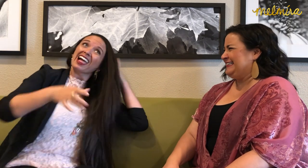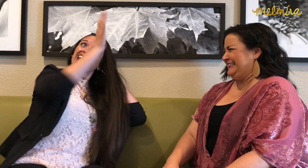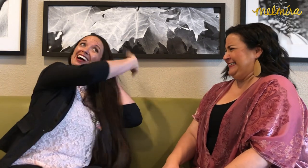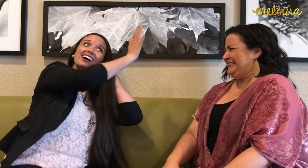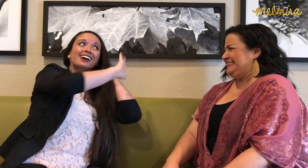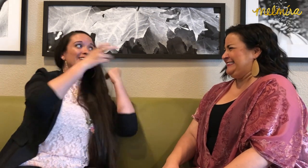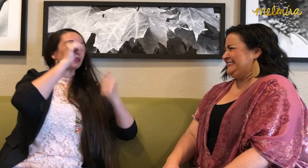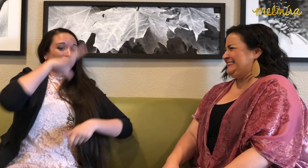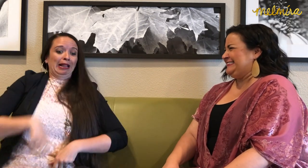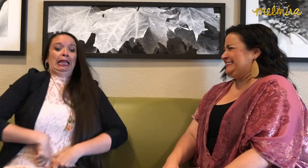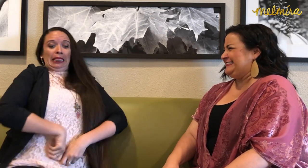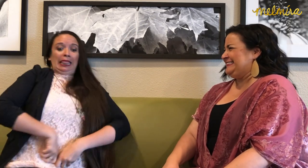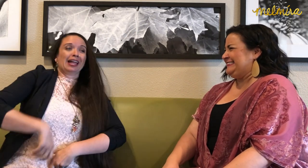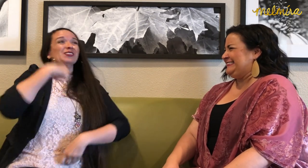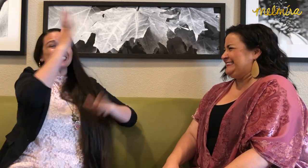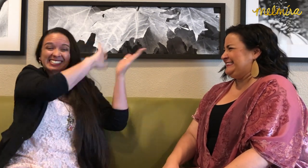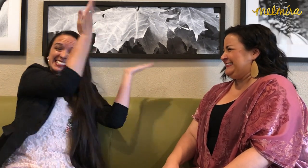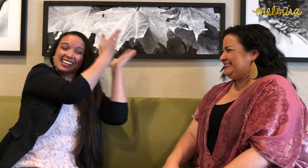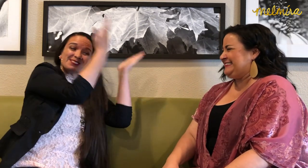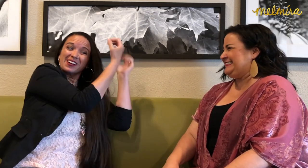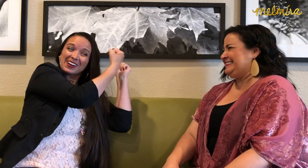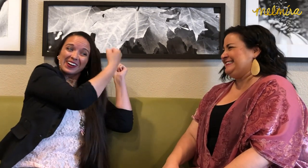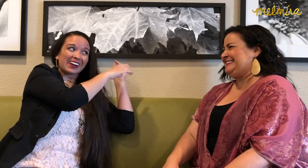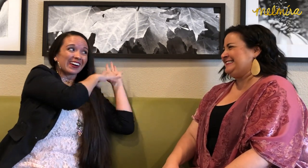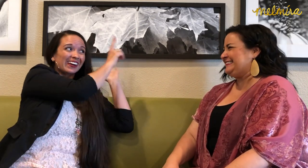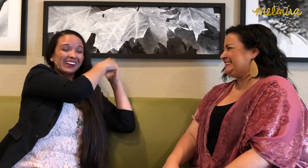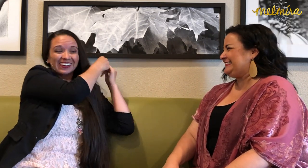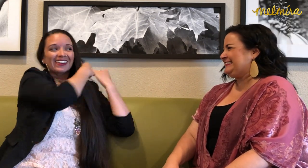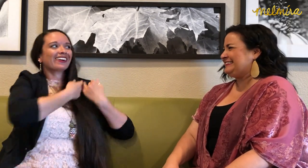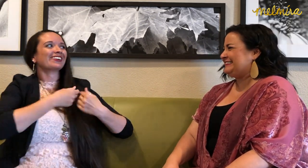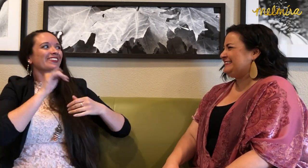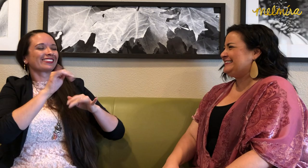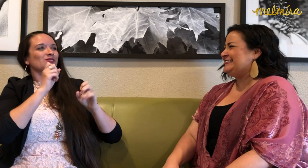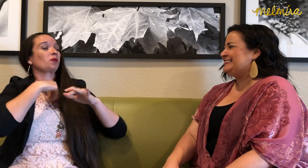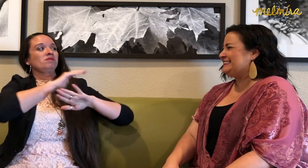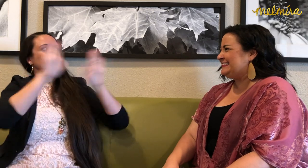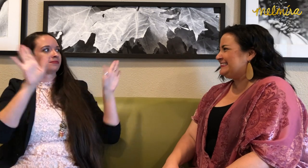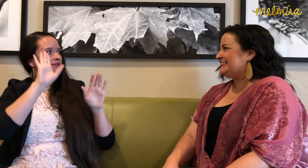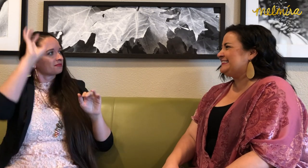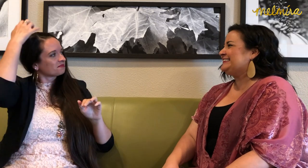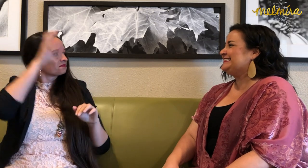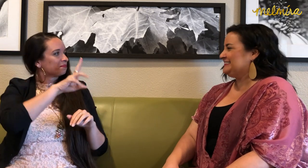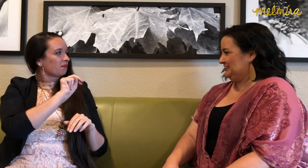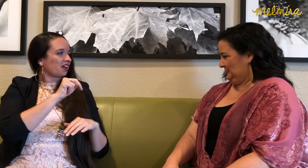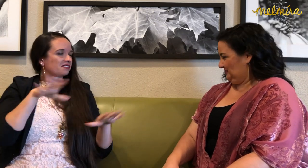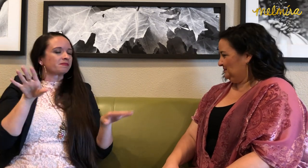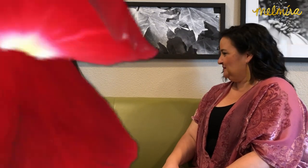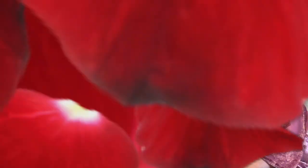I had to tell him to stop moving and hold on! So that's it, I tend to put my hair in my bun.